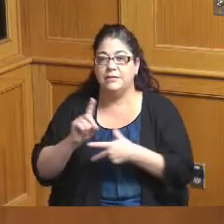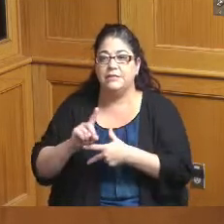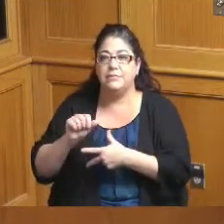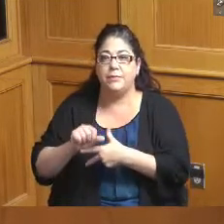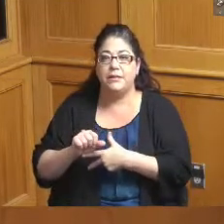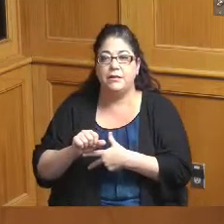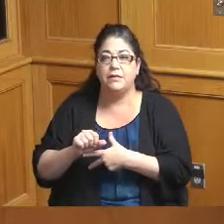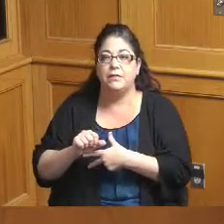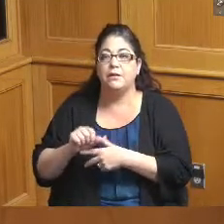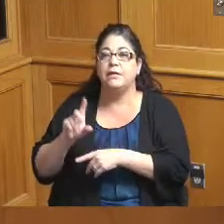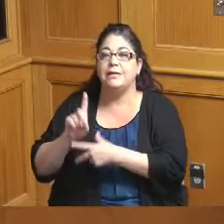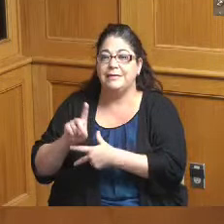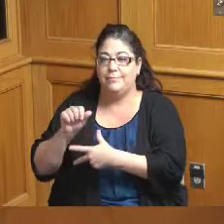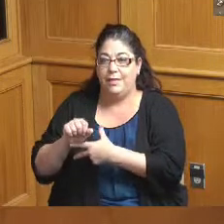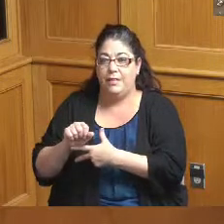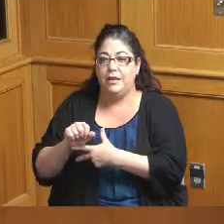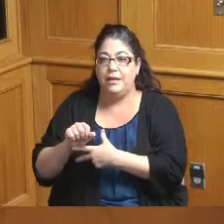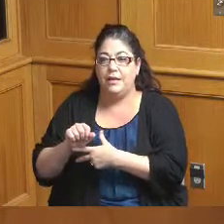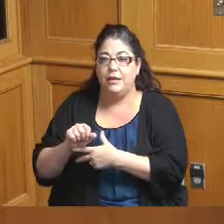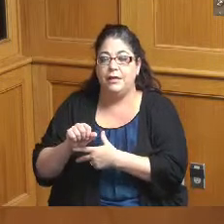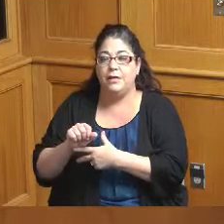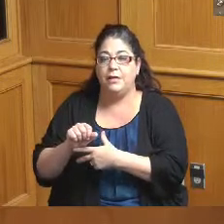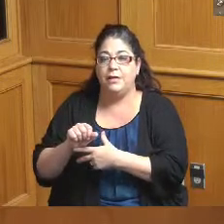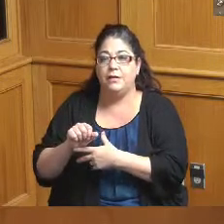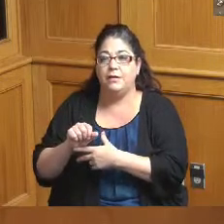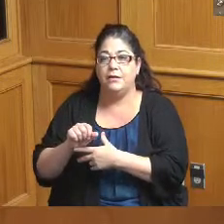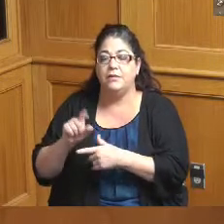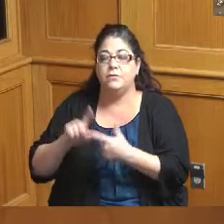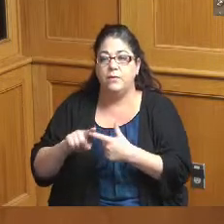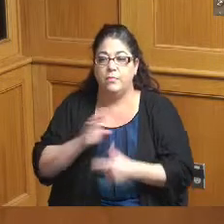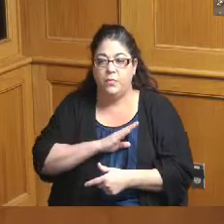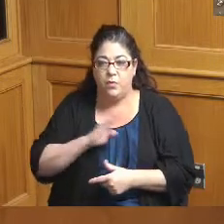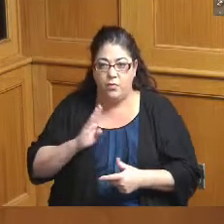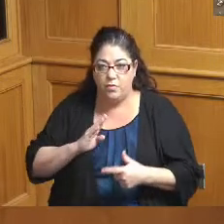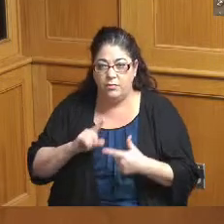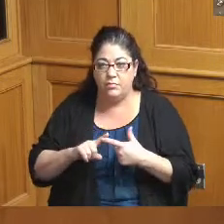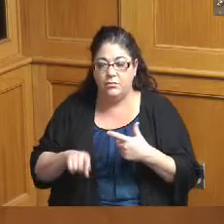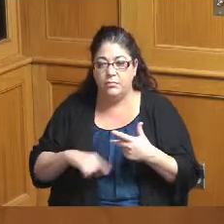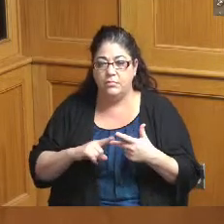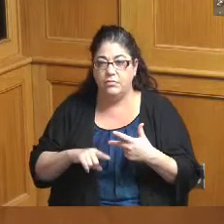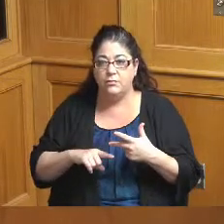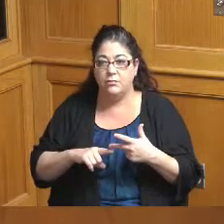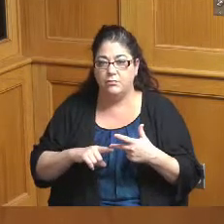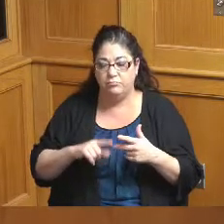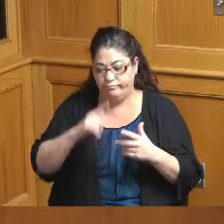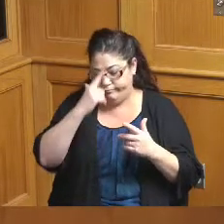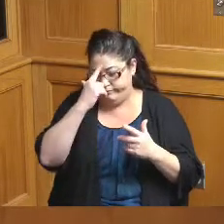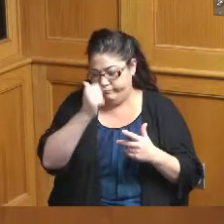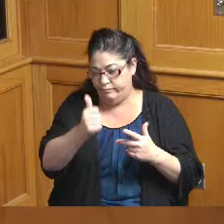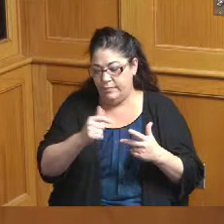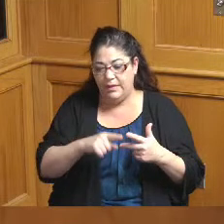right disability to the Board I've left the member that's been on there a long time